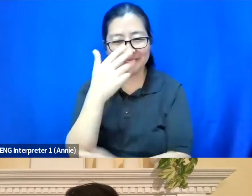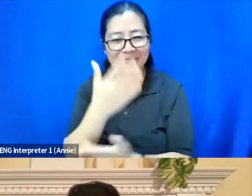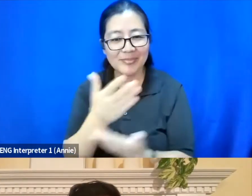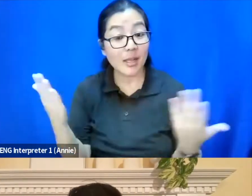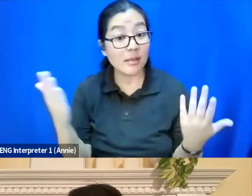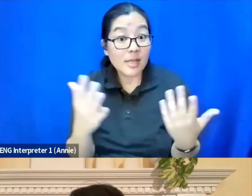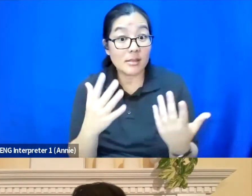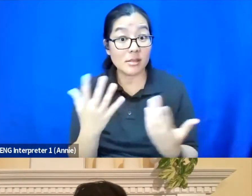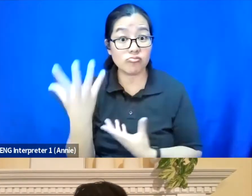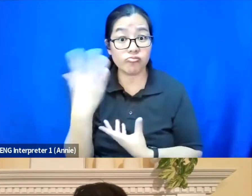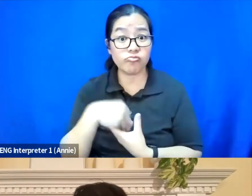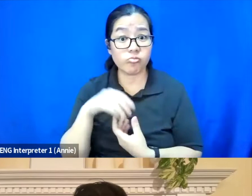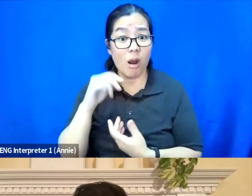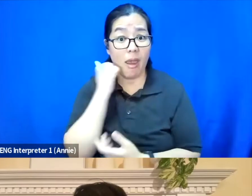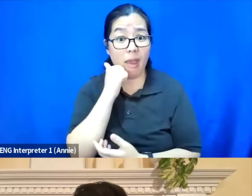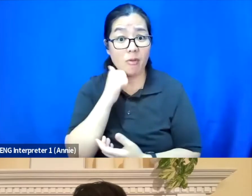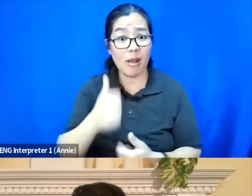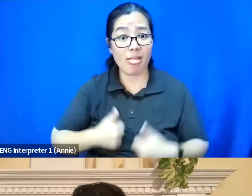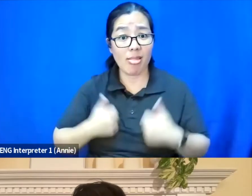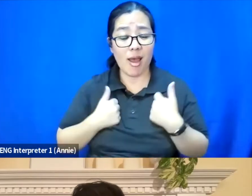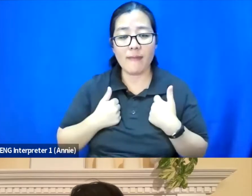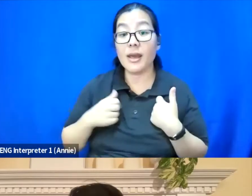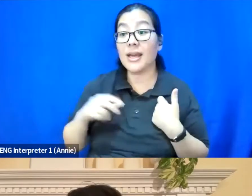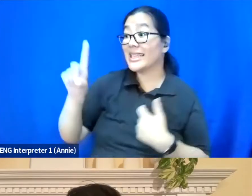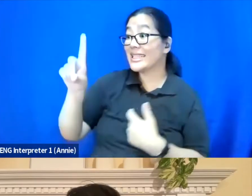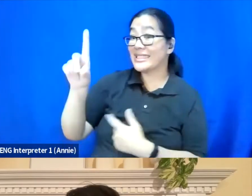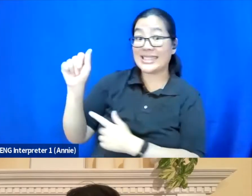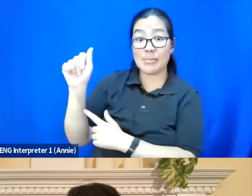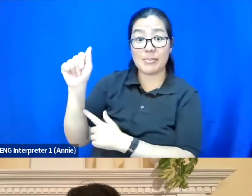like, avoiding that sort of flattening and avoiding, kind of,